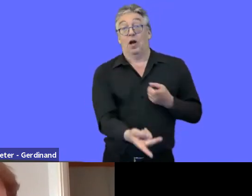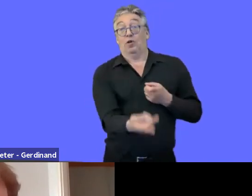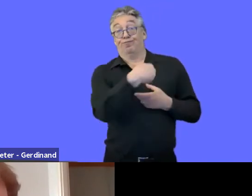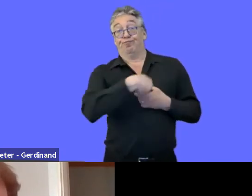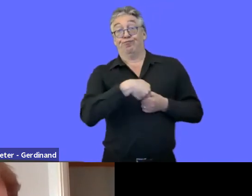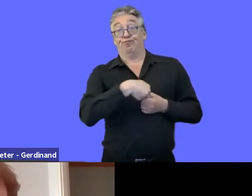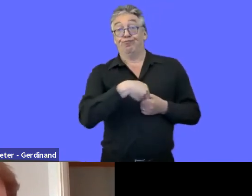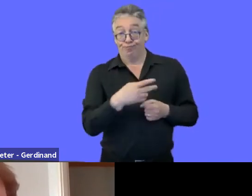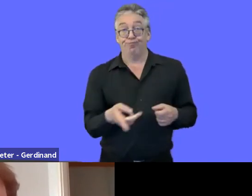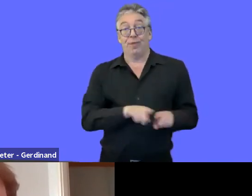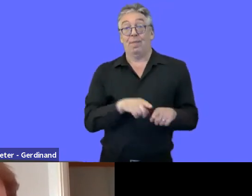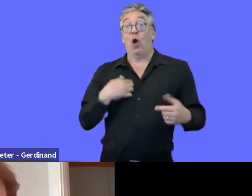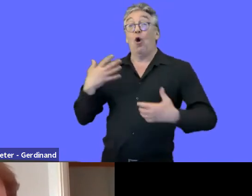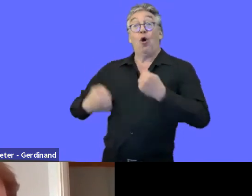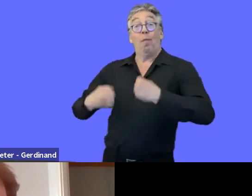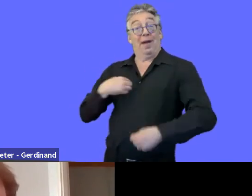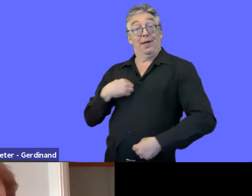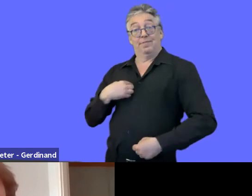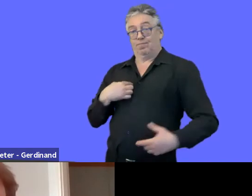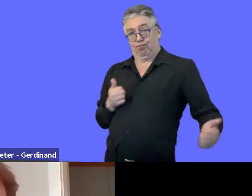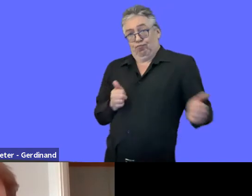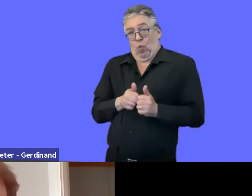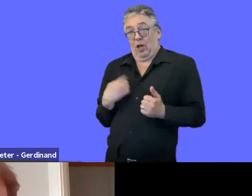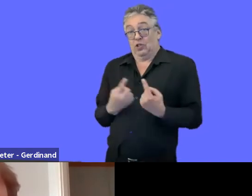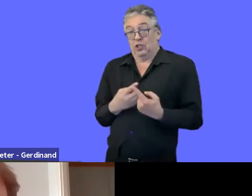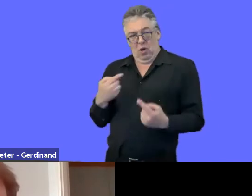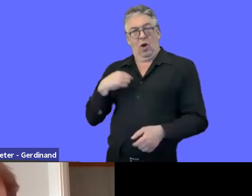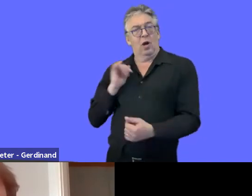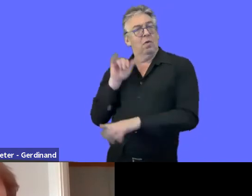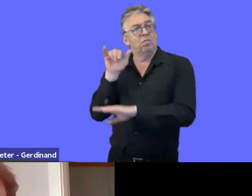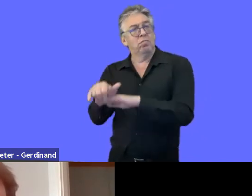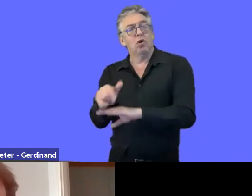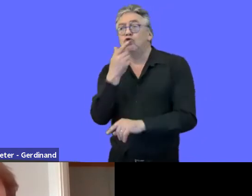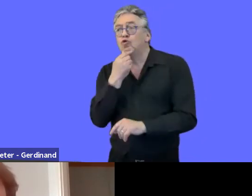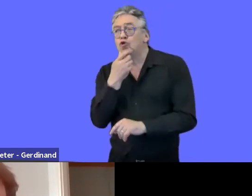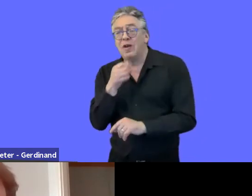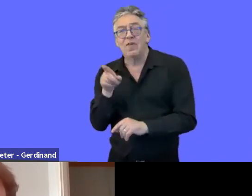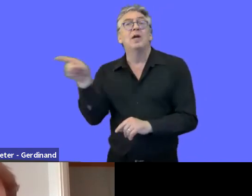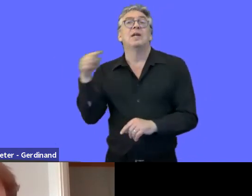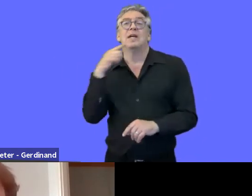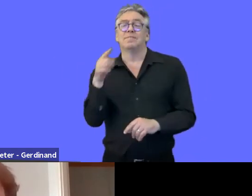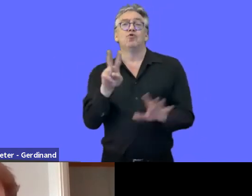After an oral briefing to the committee in Geneva they decide to formally establish the inquiry in 2018.